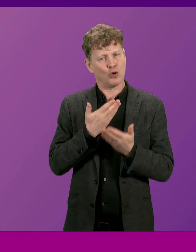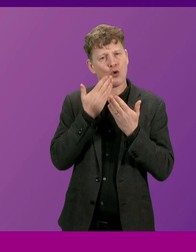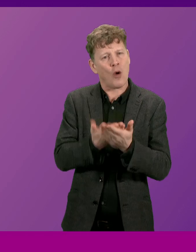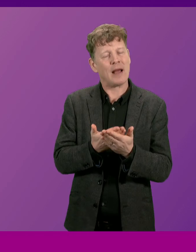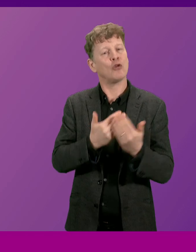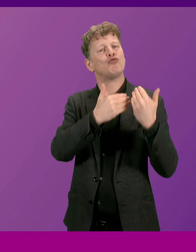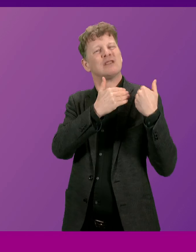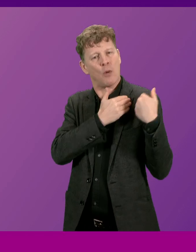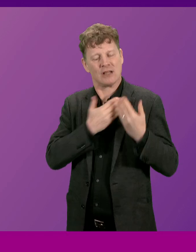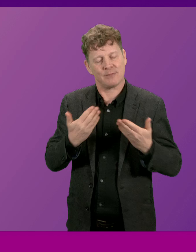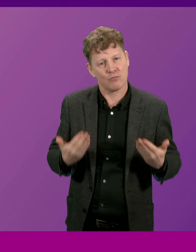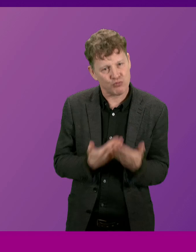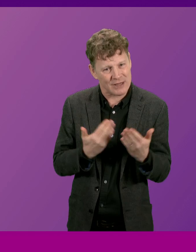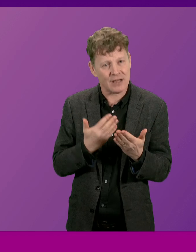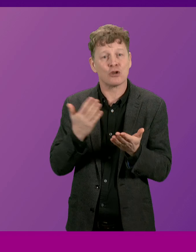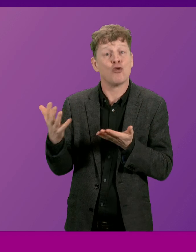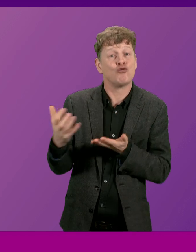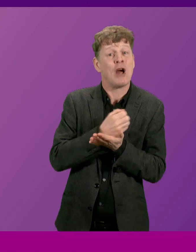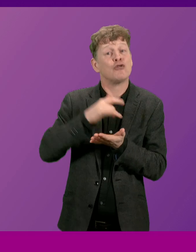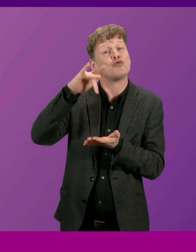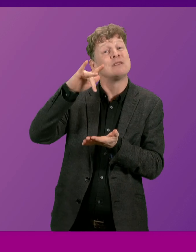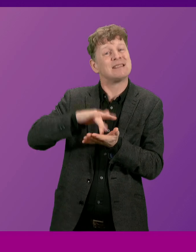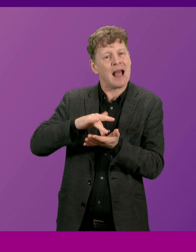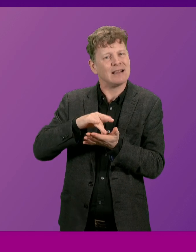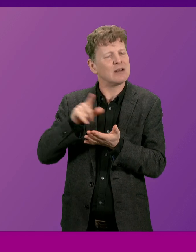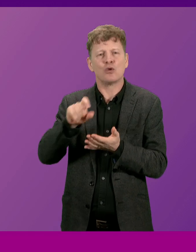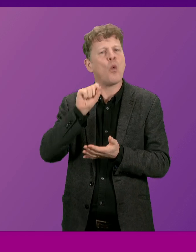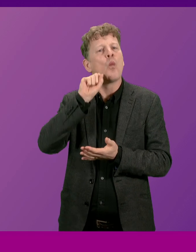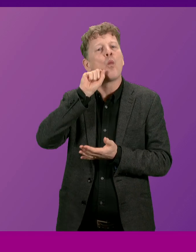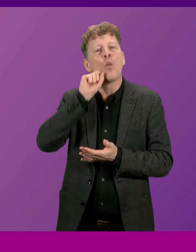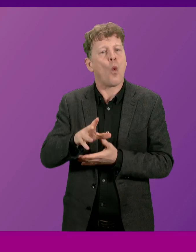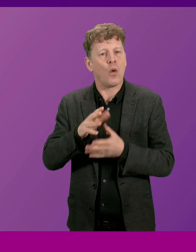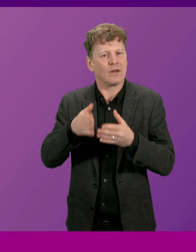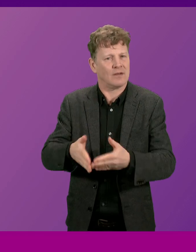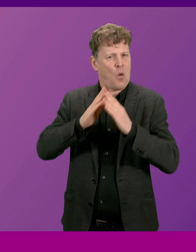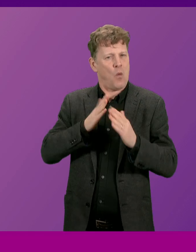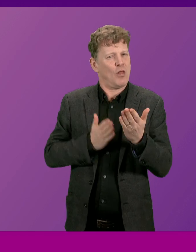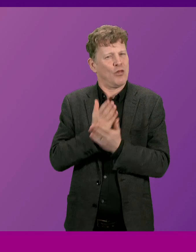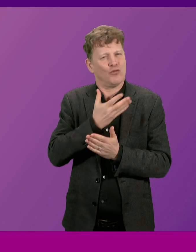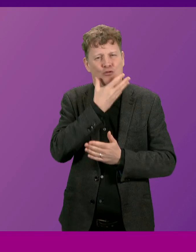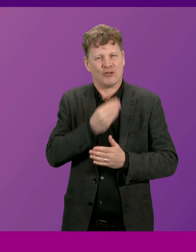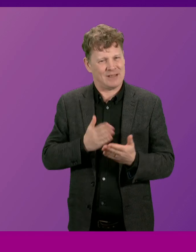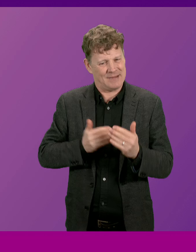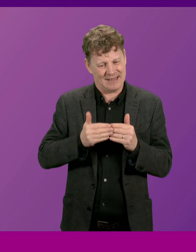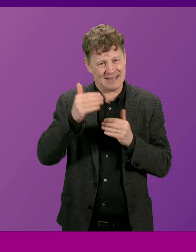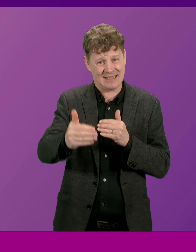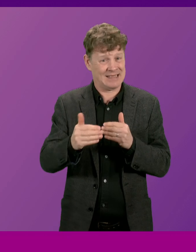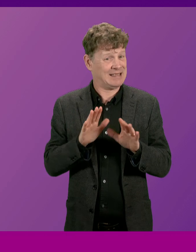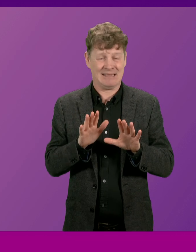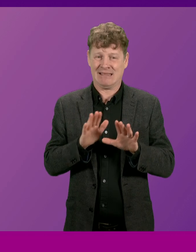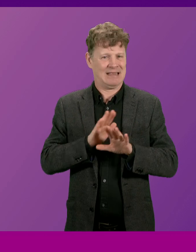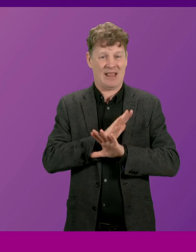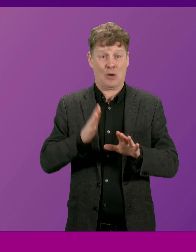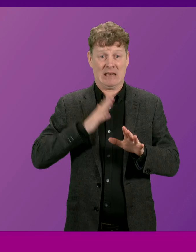centres that will not home dogs, puppies or kittens over the festive period? The disturbance,